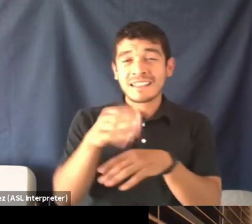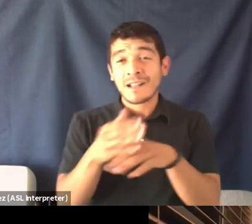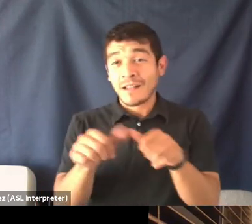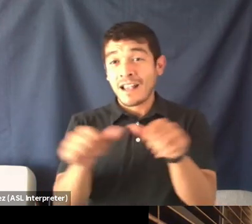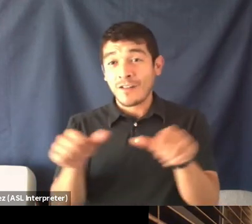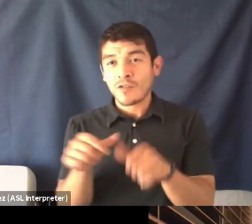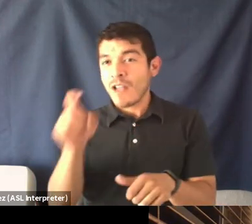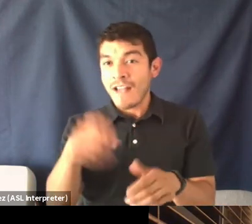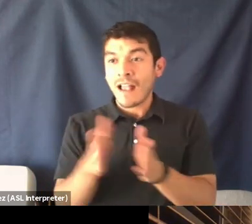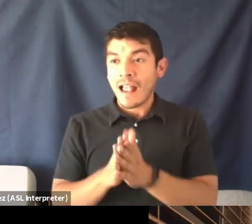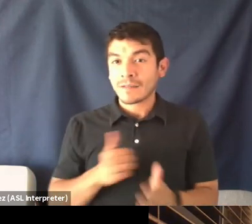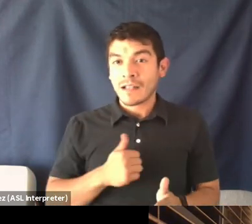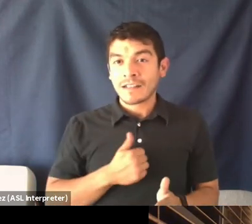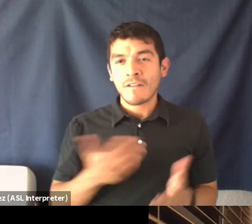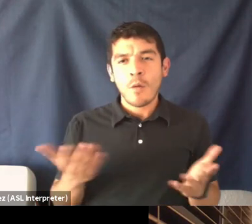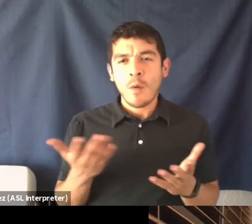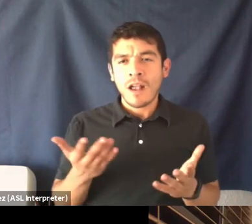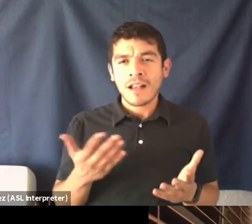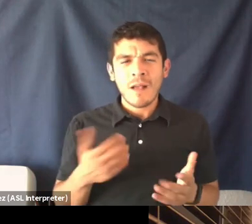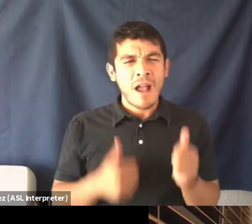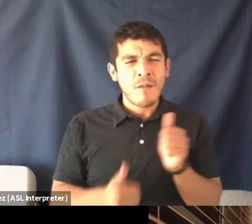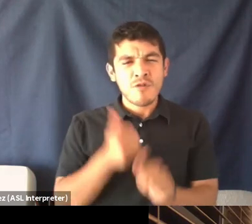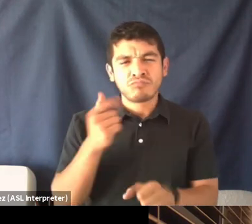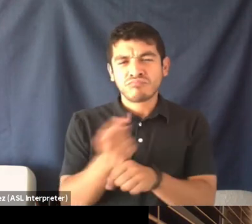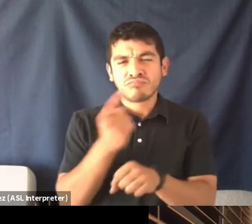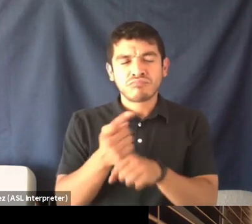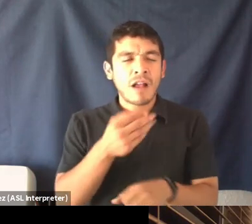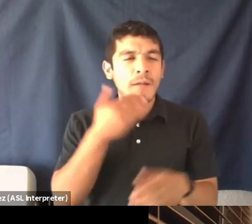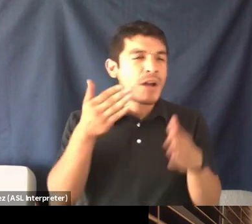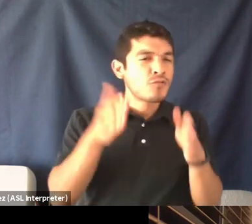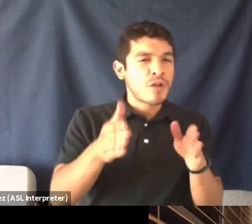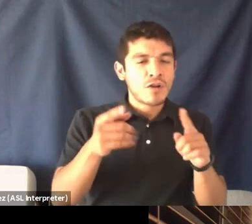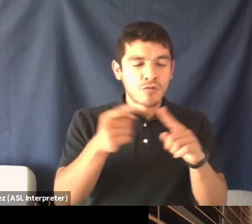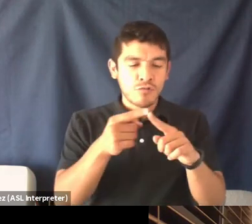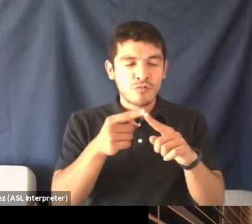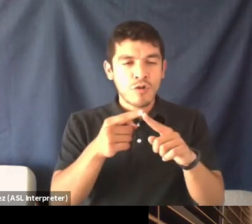to ask yourself, what is the what is the most appropriate and the best way to kind of cinematically take people